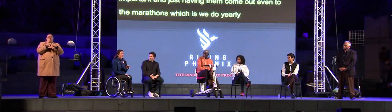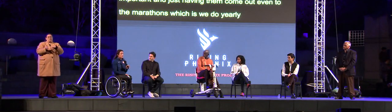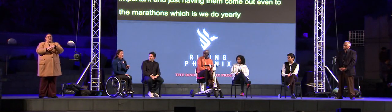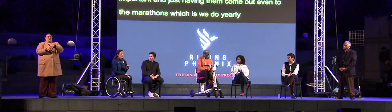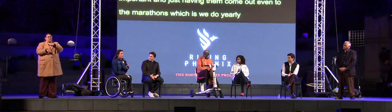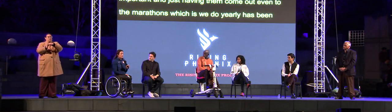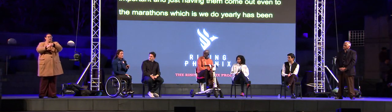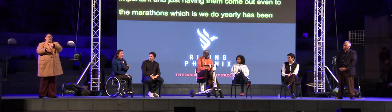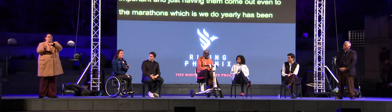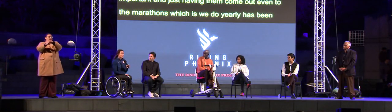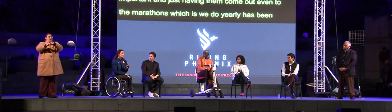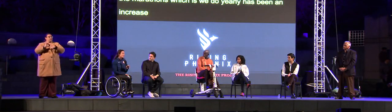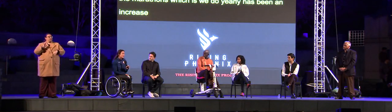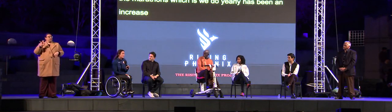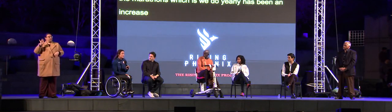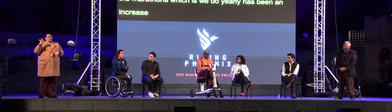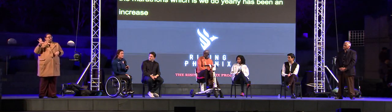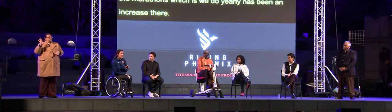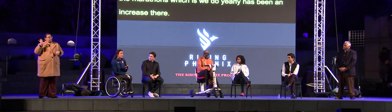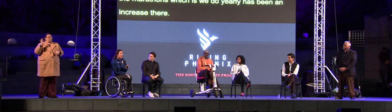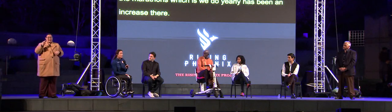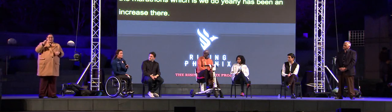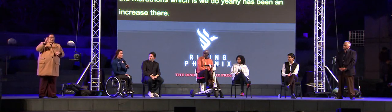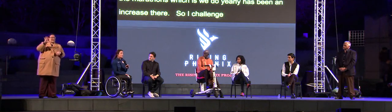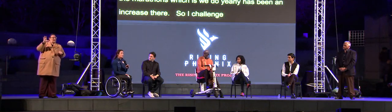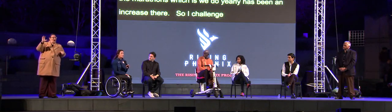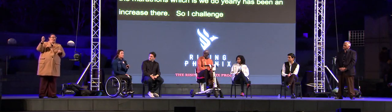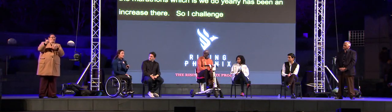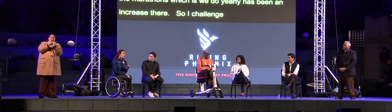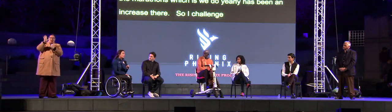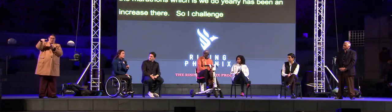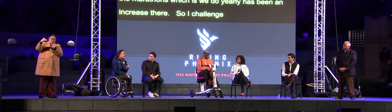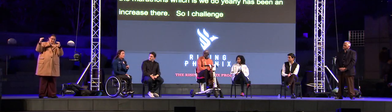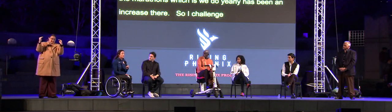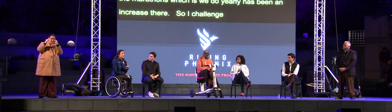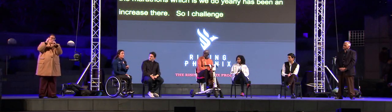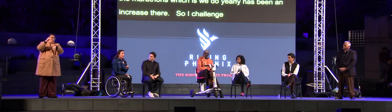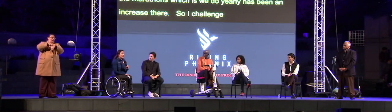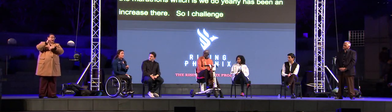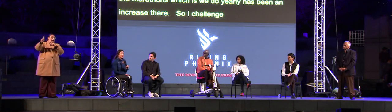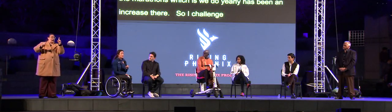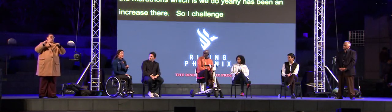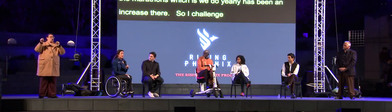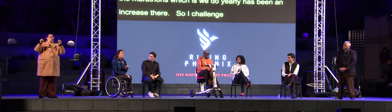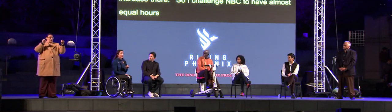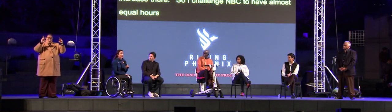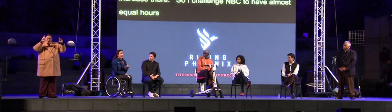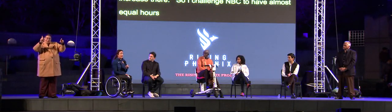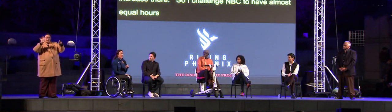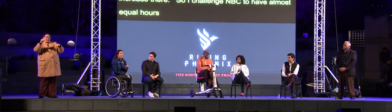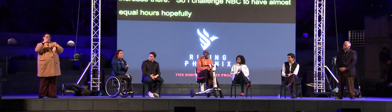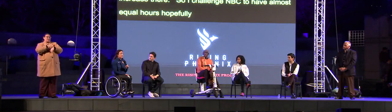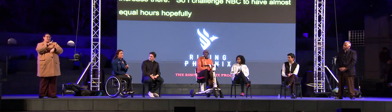So I challenge NBC to have almost equal hours, hopefully, by the time LA happens,